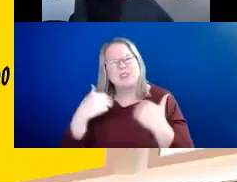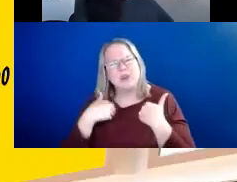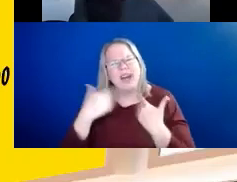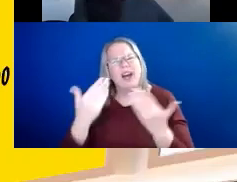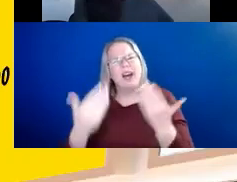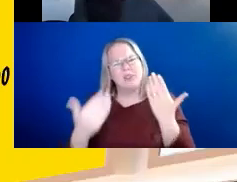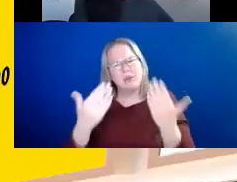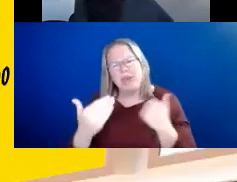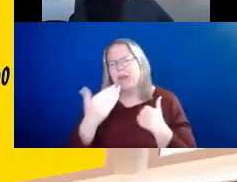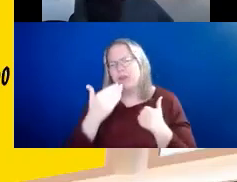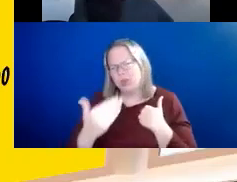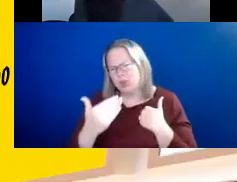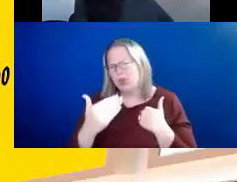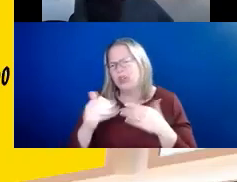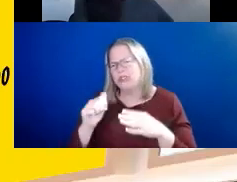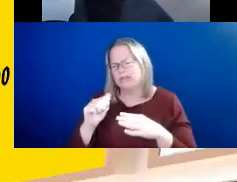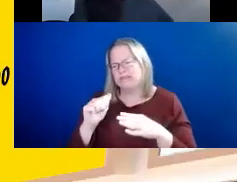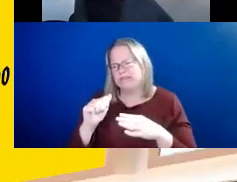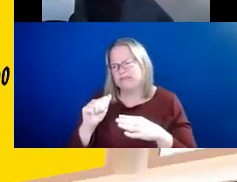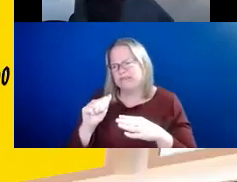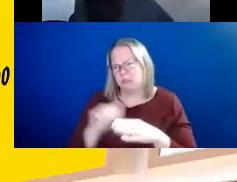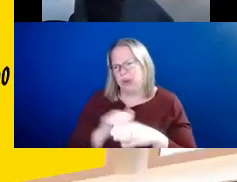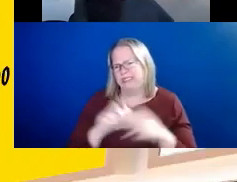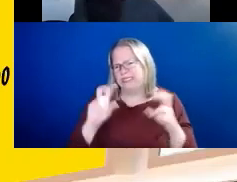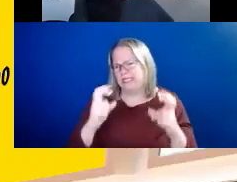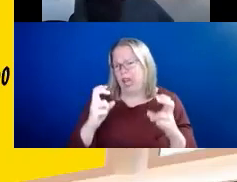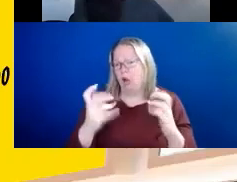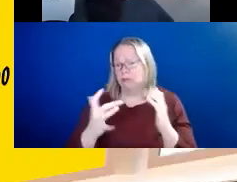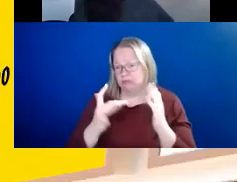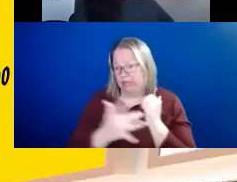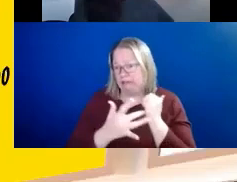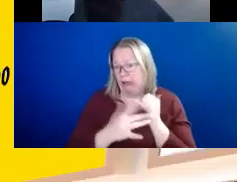good practice in general now that we have 12:52:11 this technology, we will try to